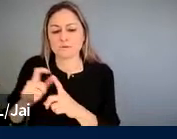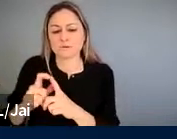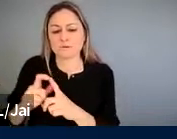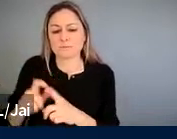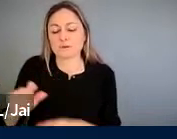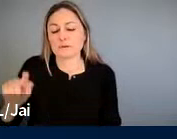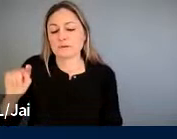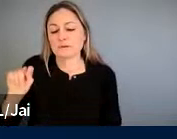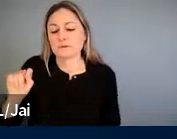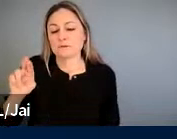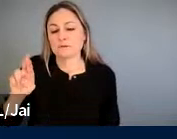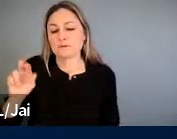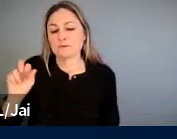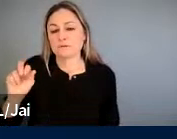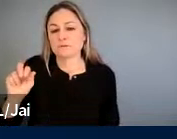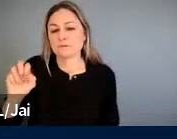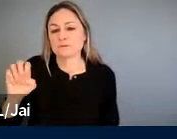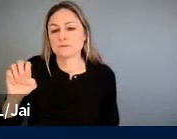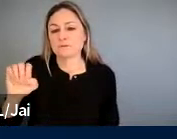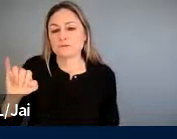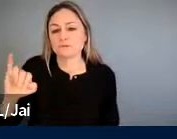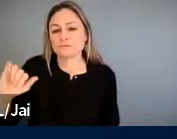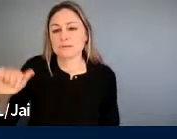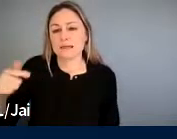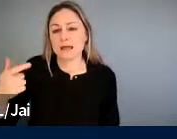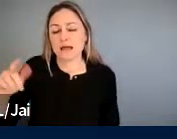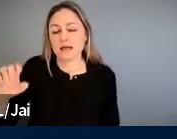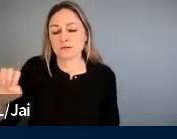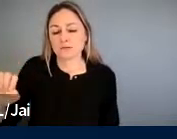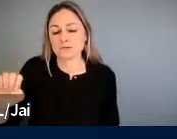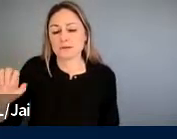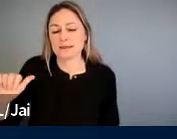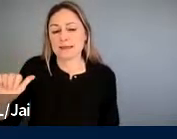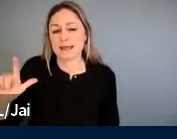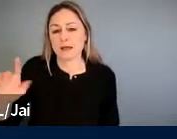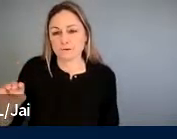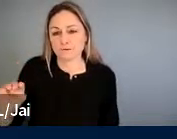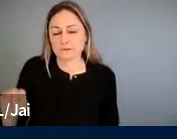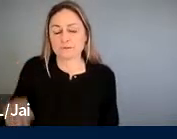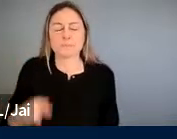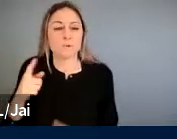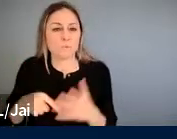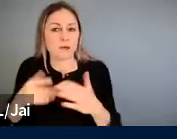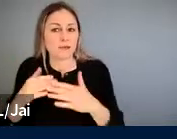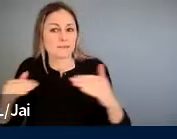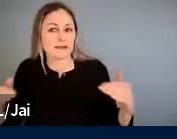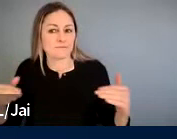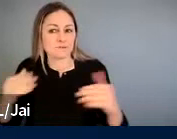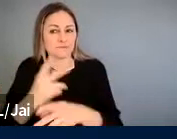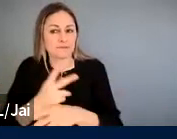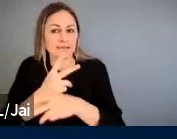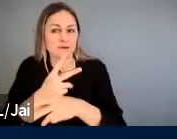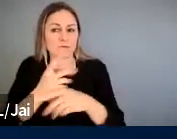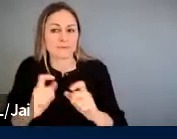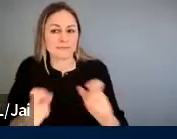determinate what level of care might be provided to a particular individual in an emergency room